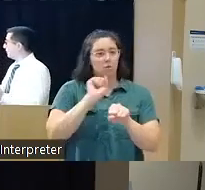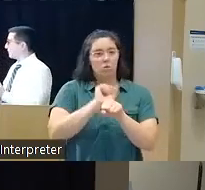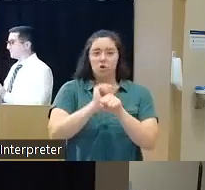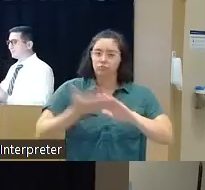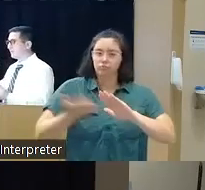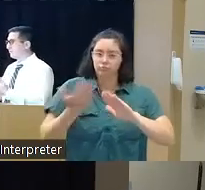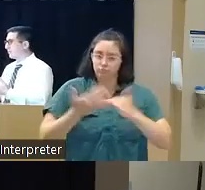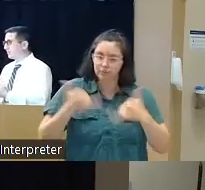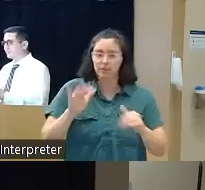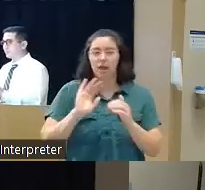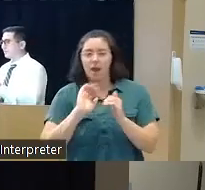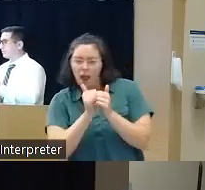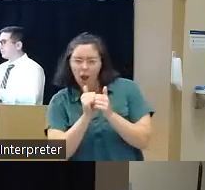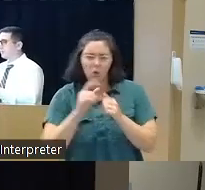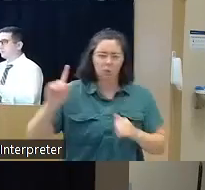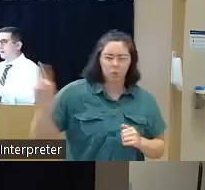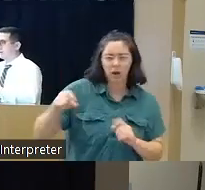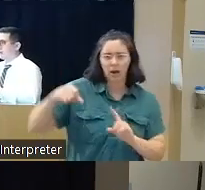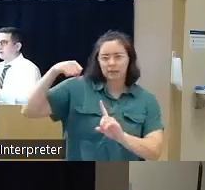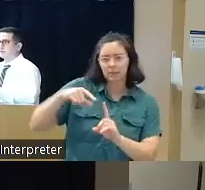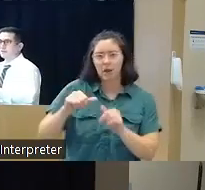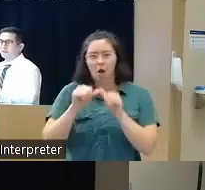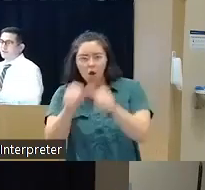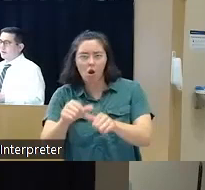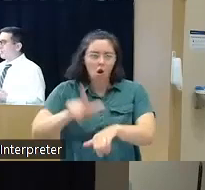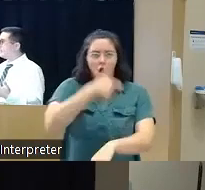know how we're going to stimulate where we're going to stimulate with what for how long what